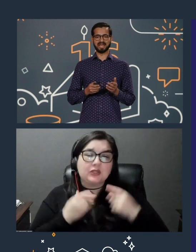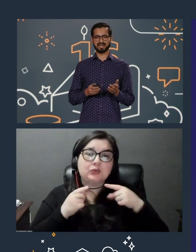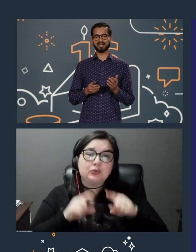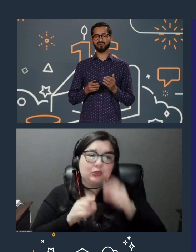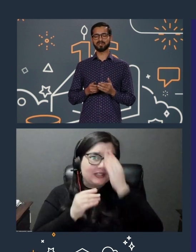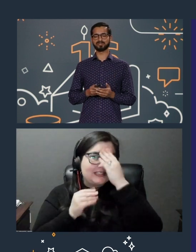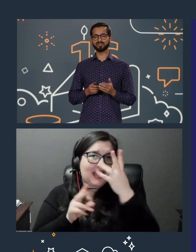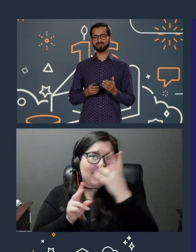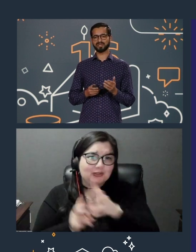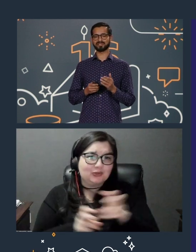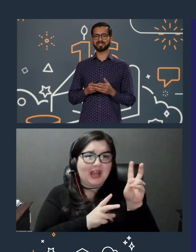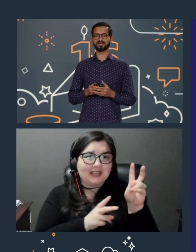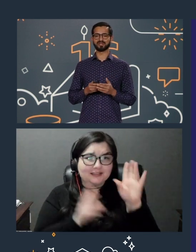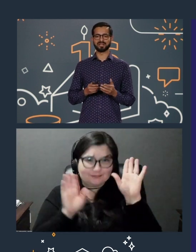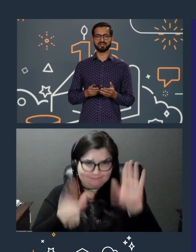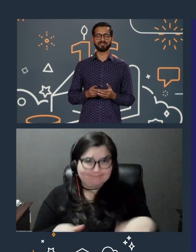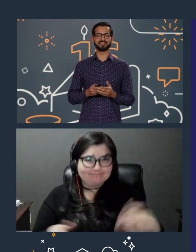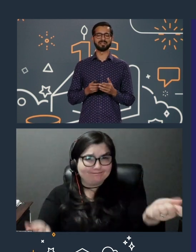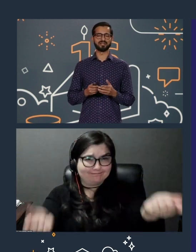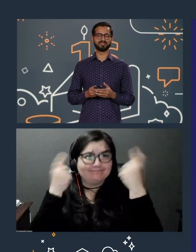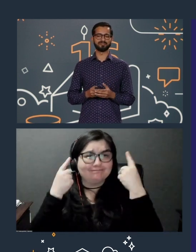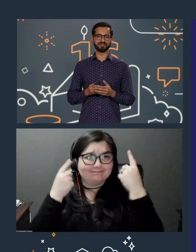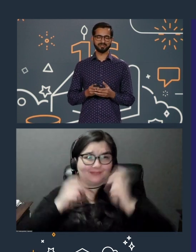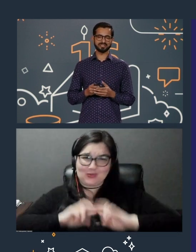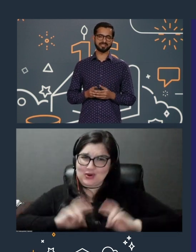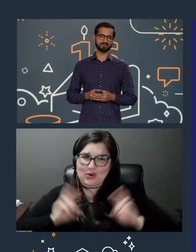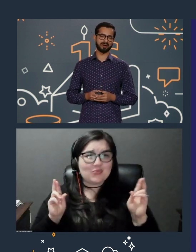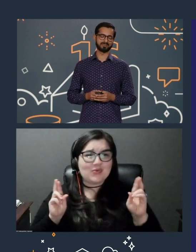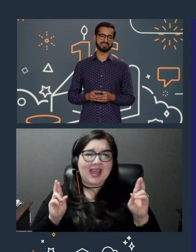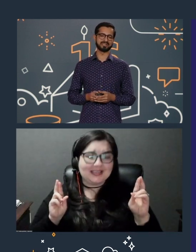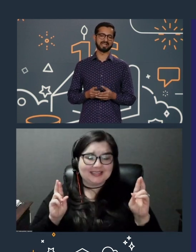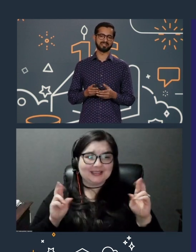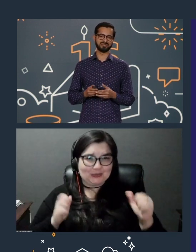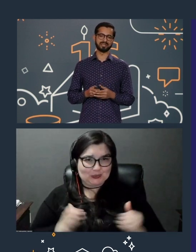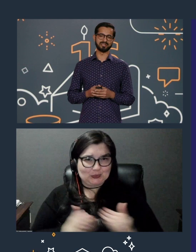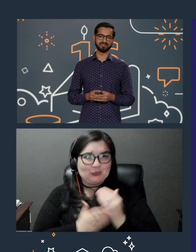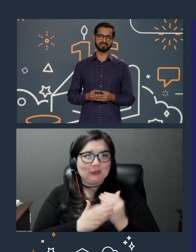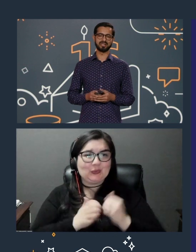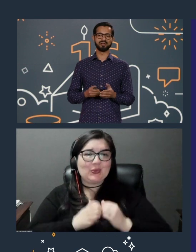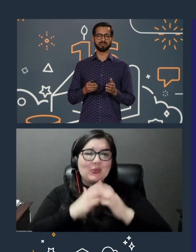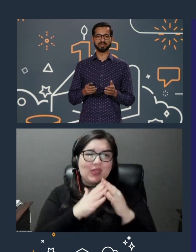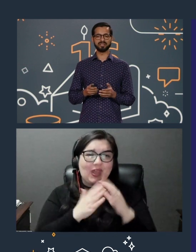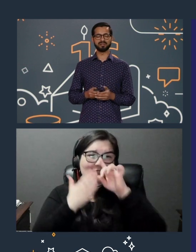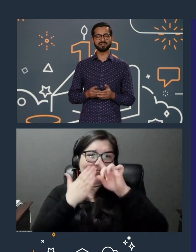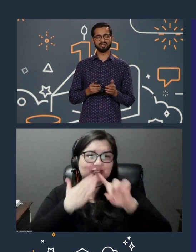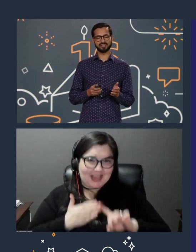And now we are super excited to announce the launch of new checksum options that you can use to bring your critical